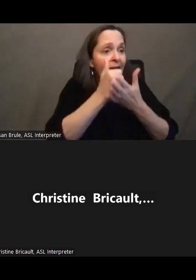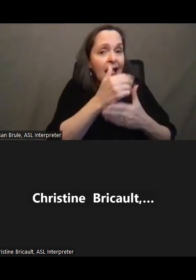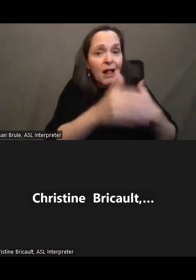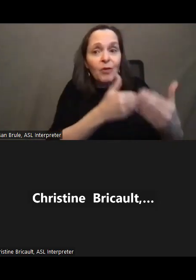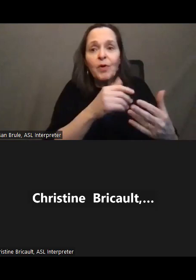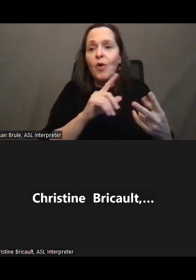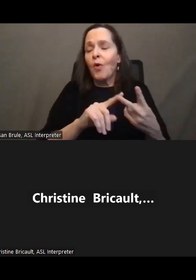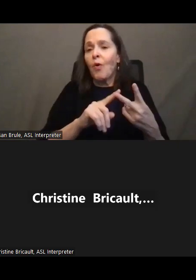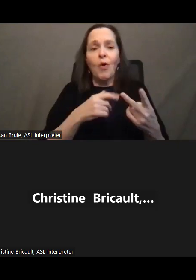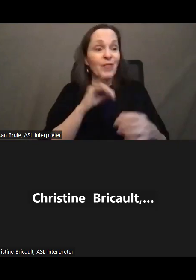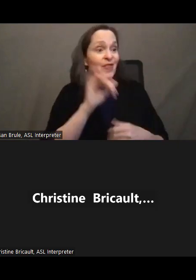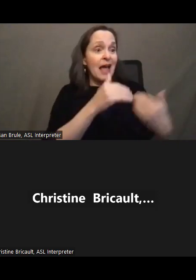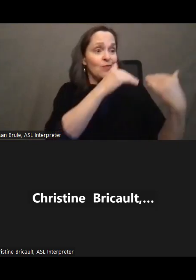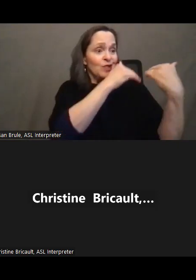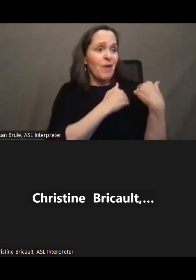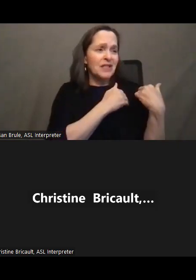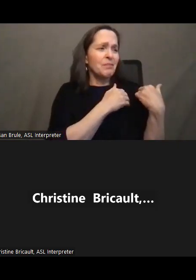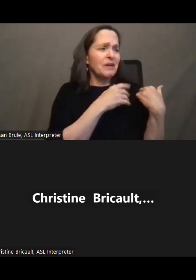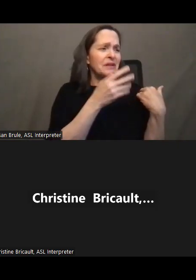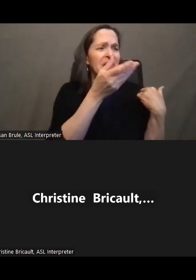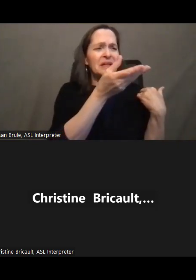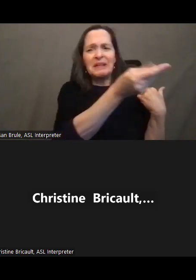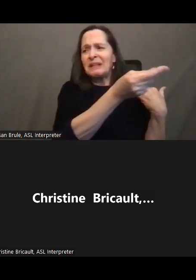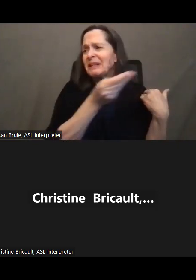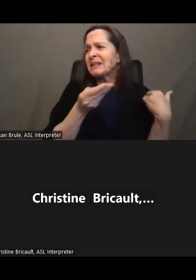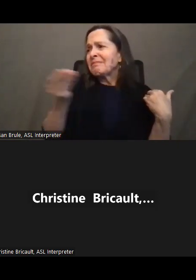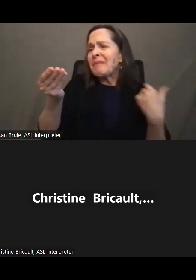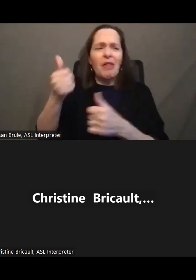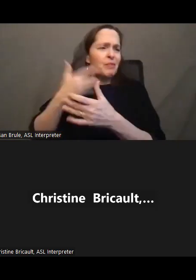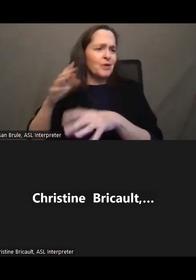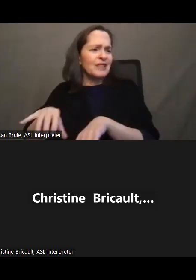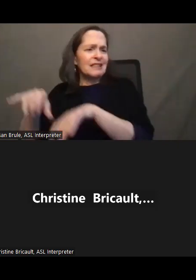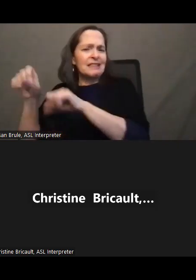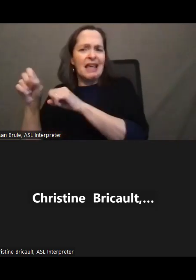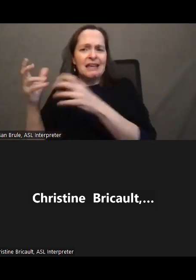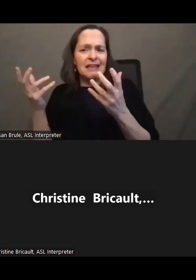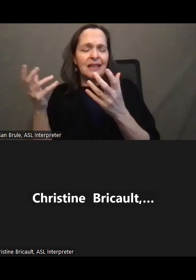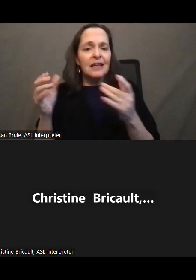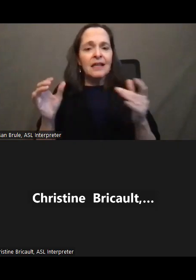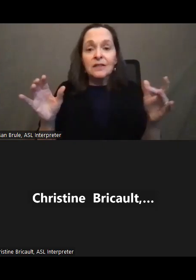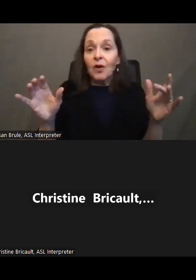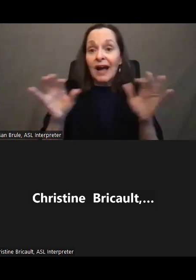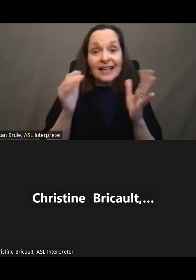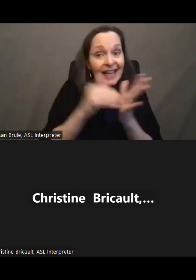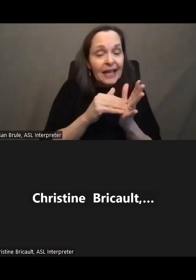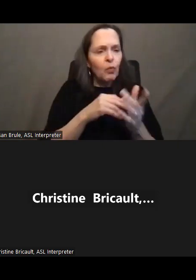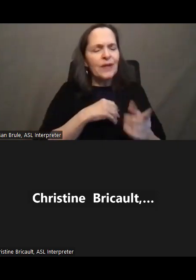You need to understand what the functional limitation of the person is, not what their diagnosis is, and